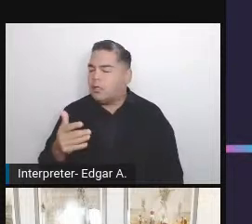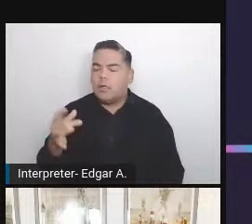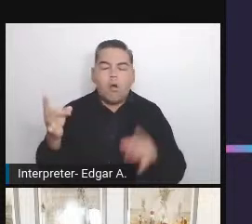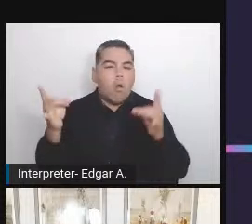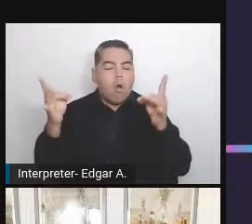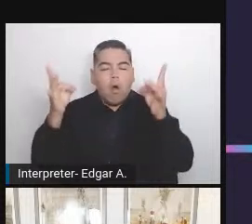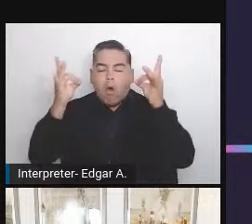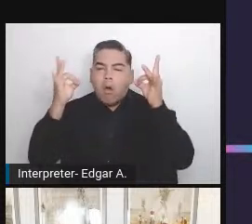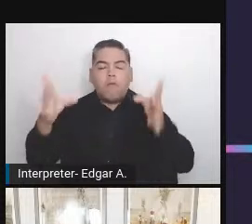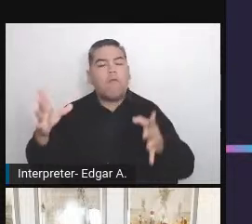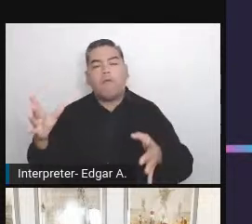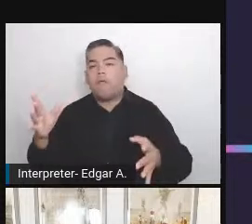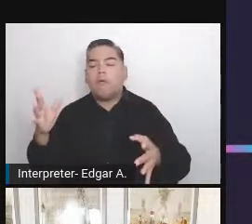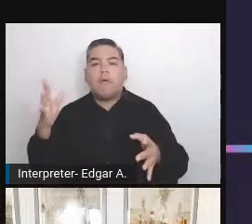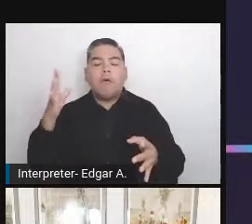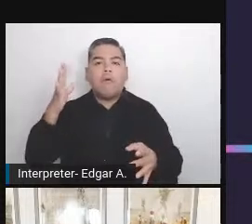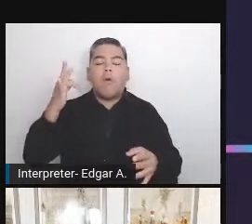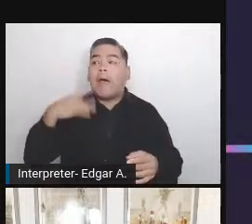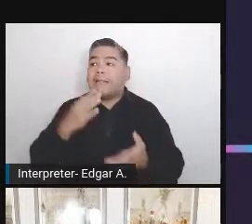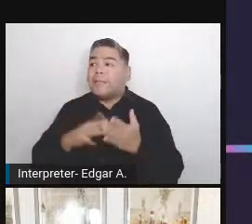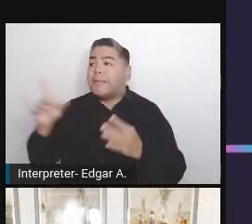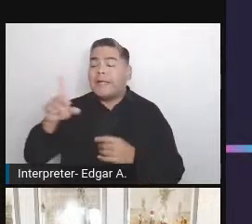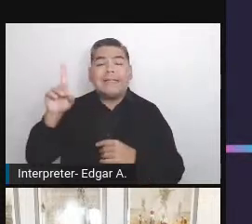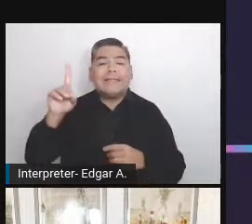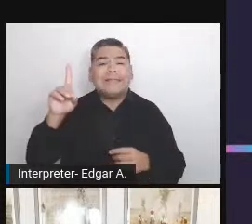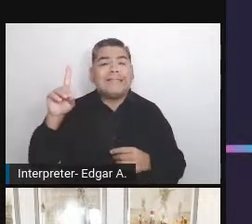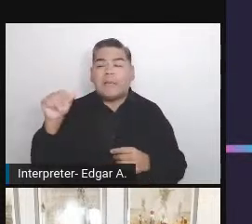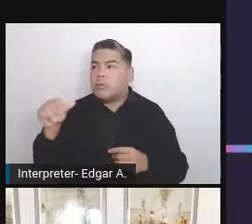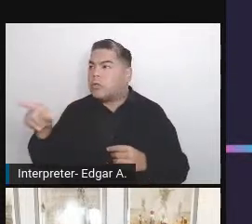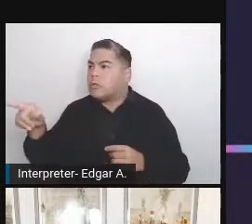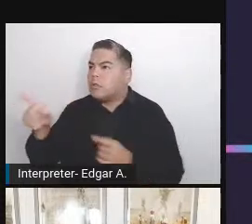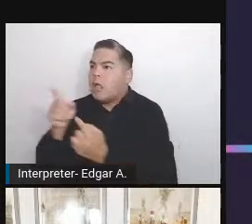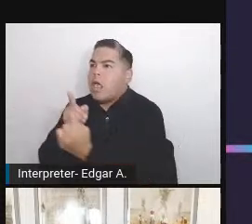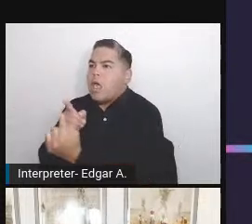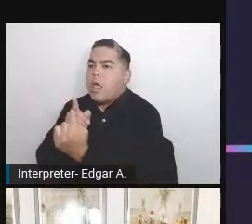disabled people have to feel using the infrastructure. It is a